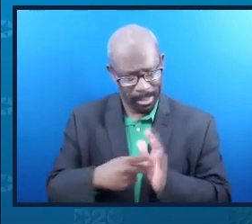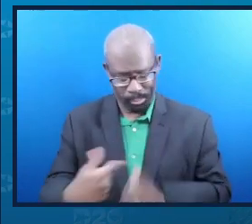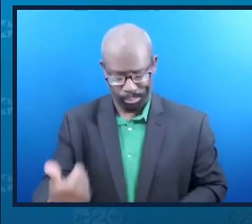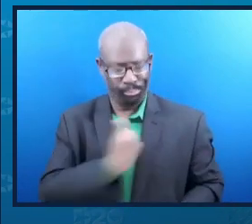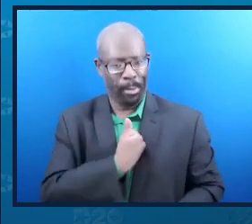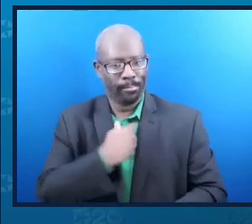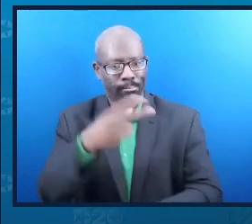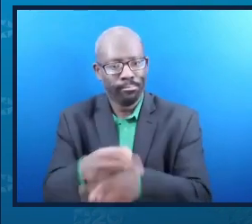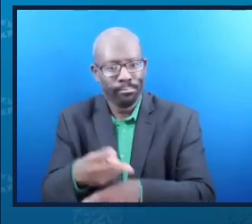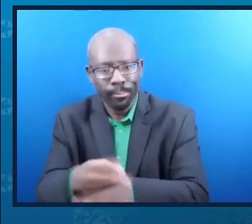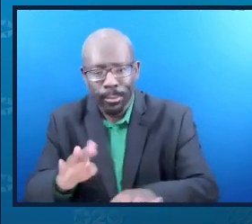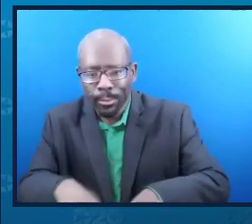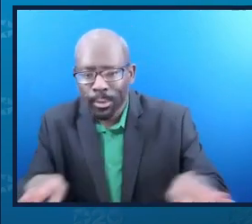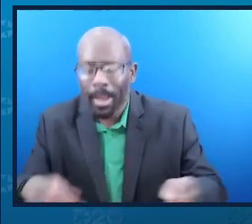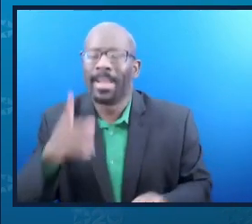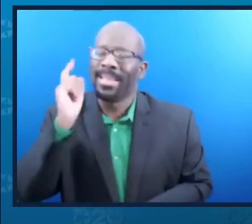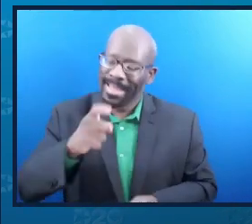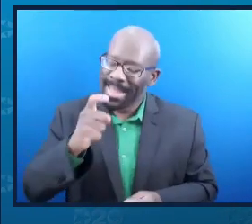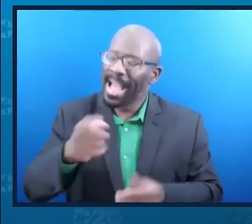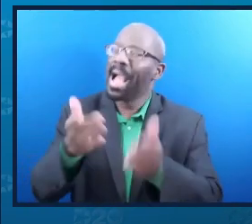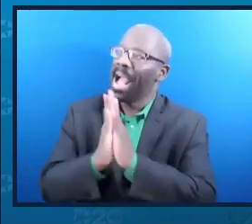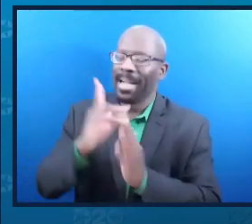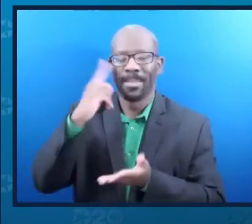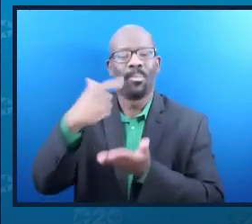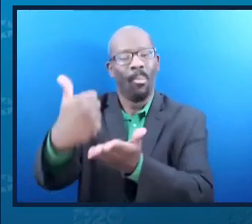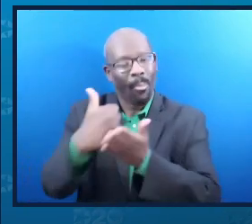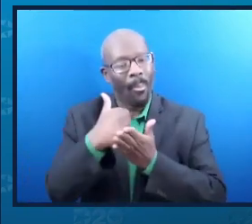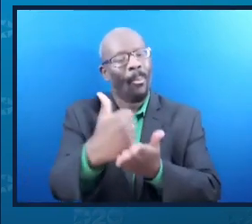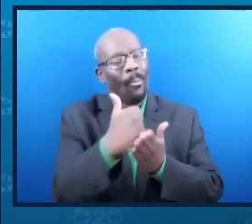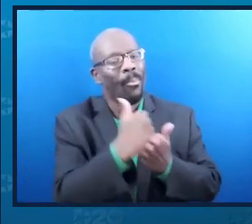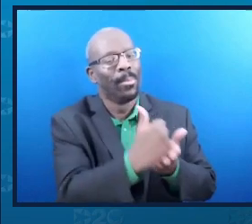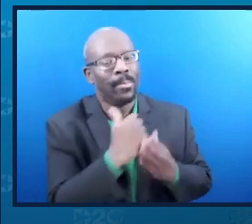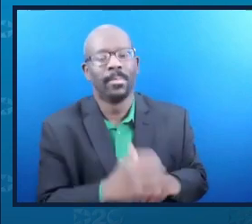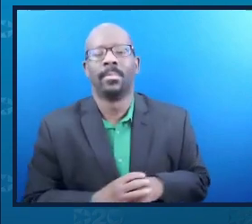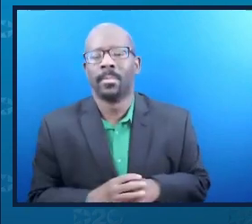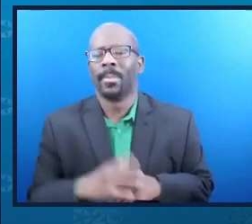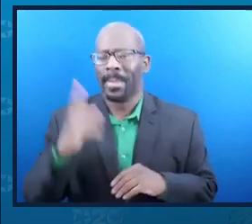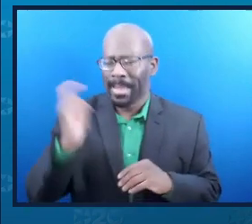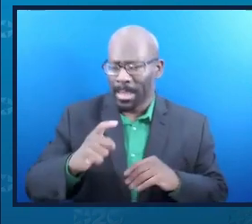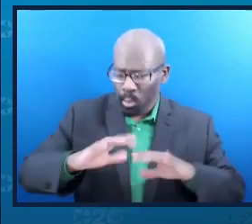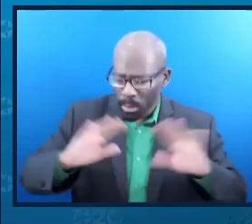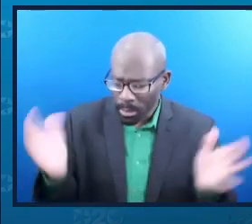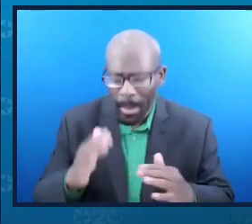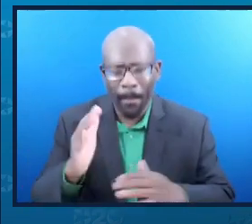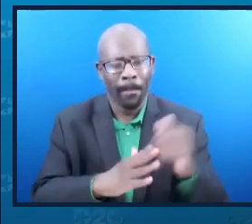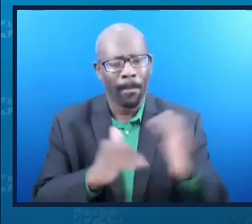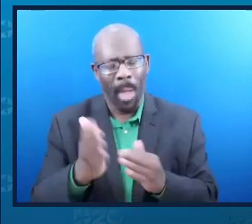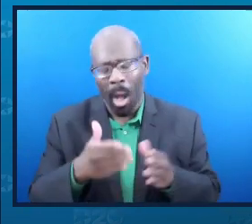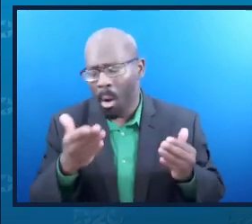HERE IS WHY THAT WRONG. WE BUILD ROADS AND BRIDGES AND COMMUNICATIONS SYSTEMS SO THAT PEOPLE CAN WORK.